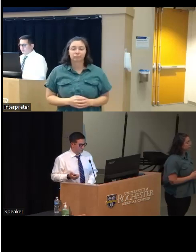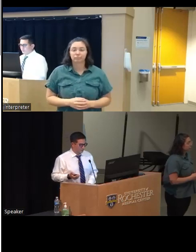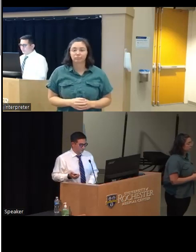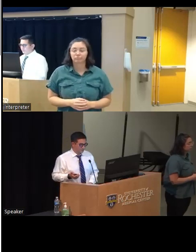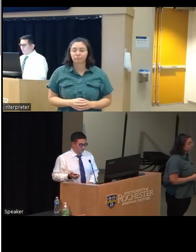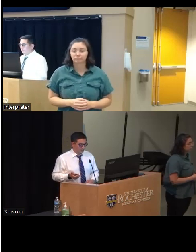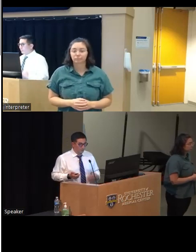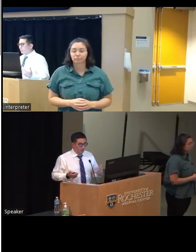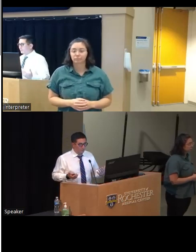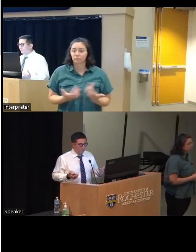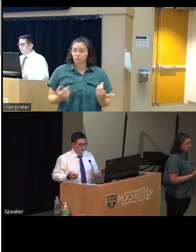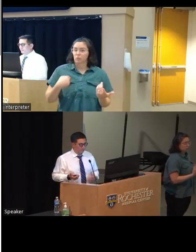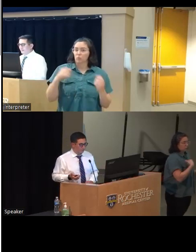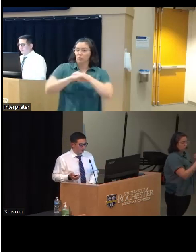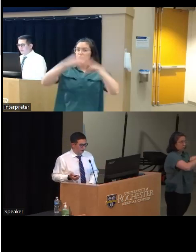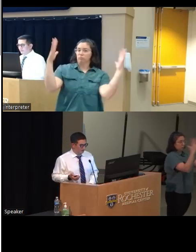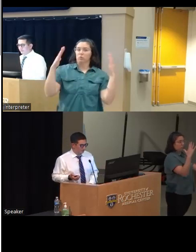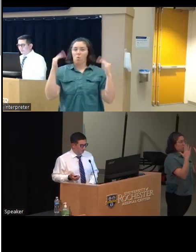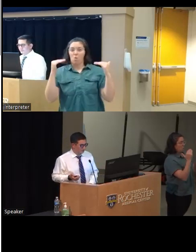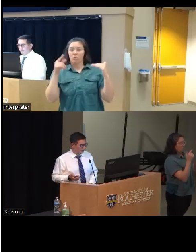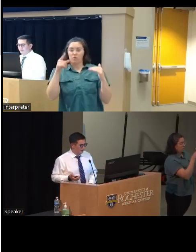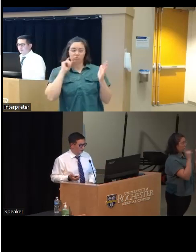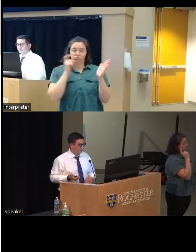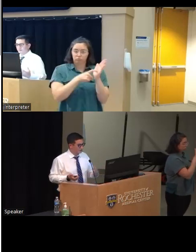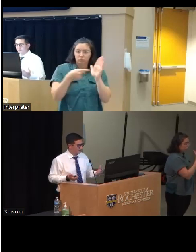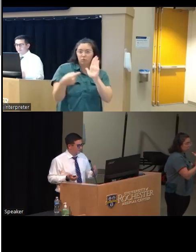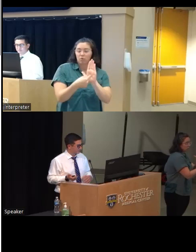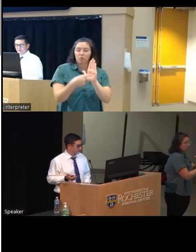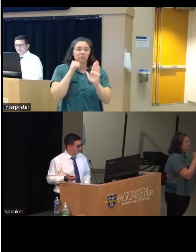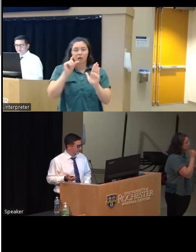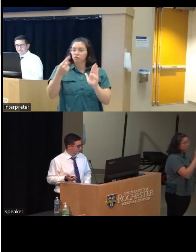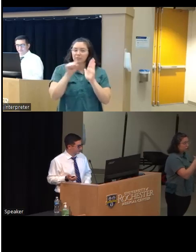um is sort of what we were hoping from a biomarker to inform us about not just symptoms but cognition